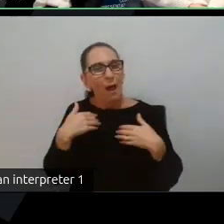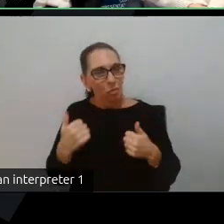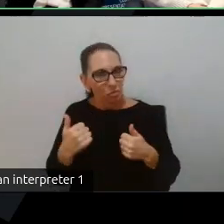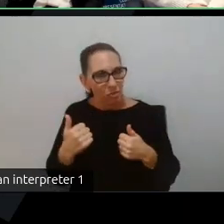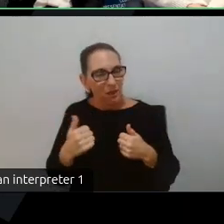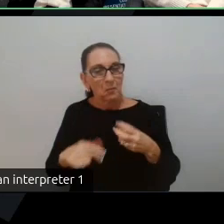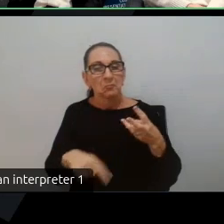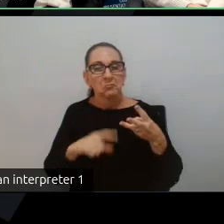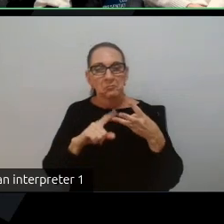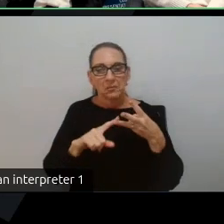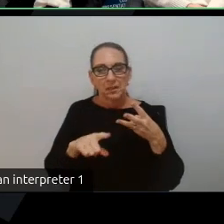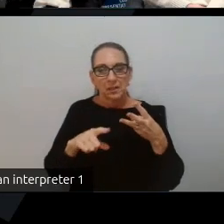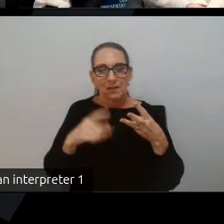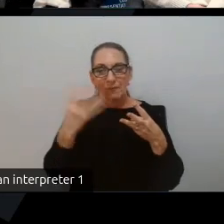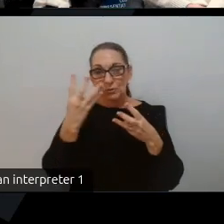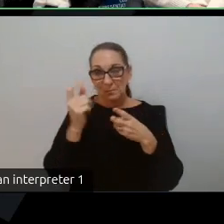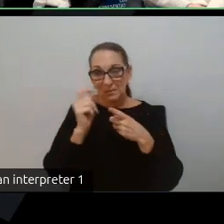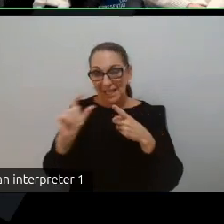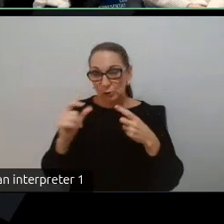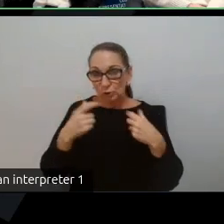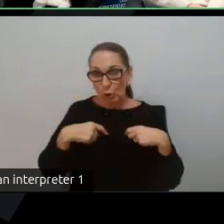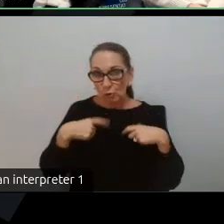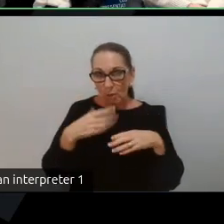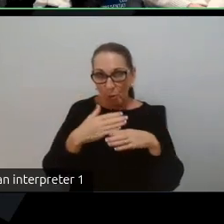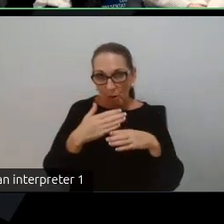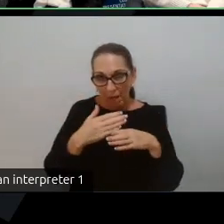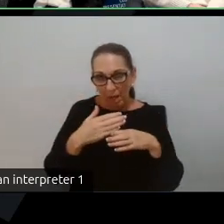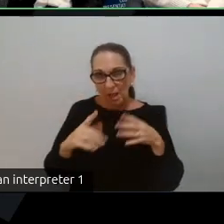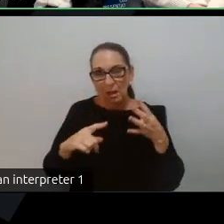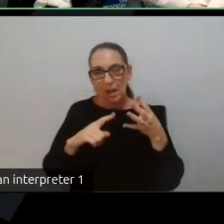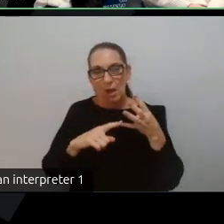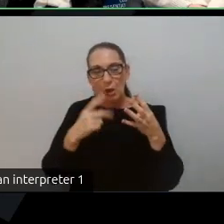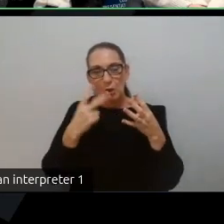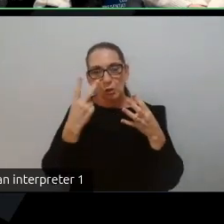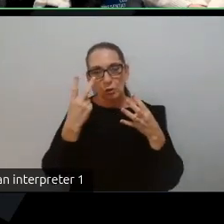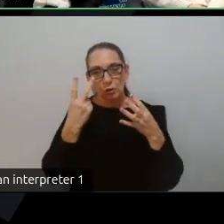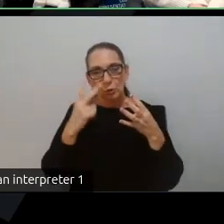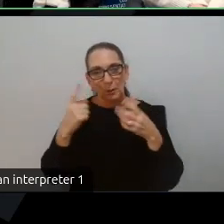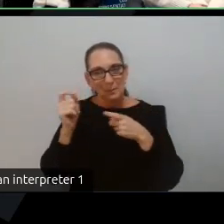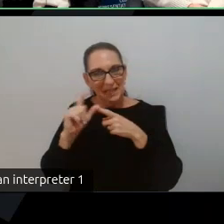14% social worker, 28% lawyer, and 31% other. So that's interesting.